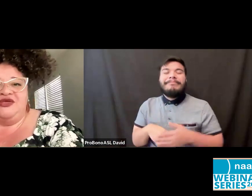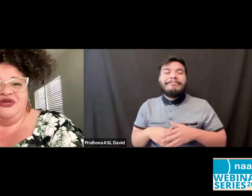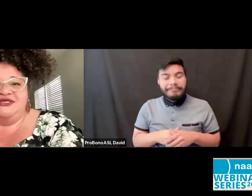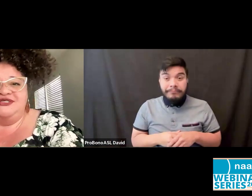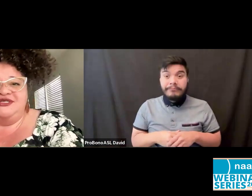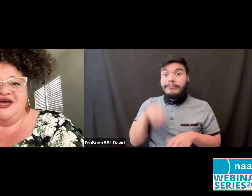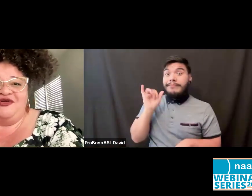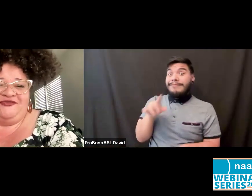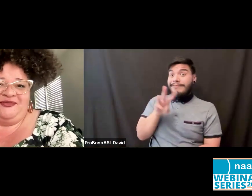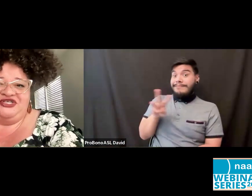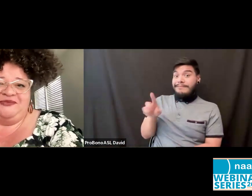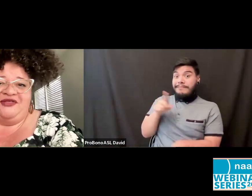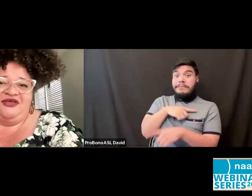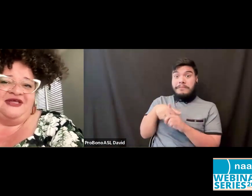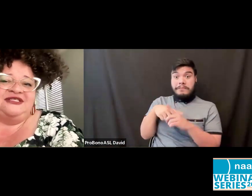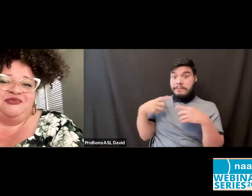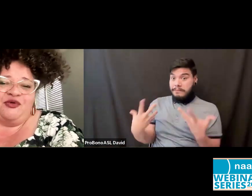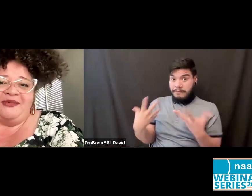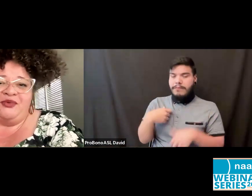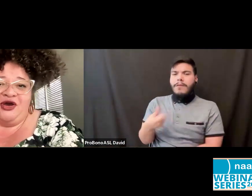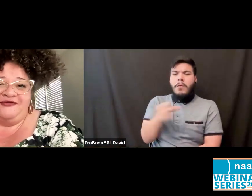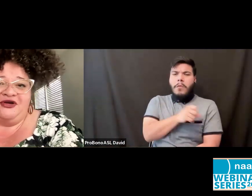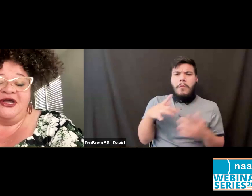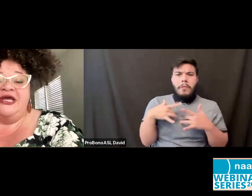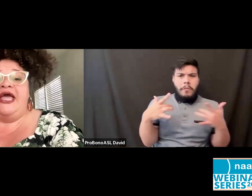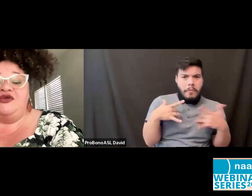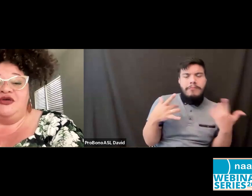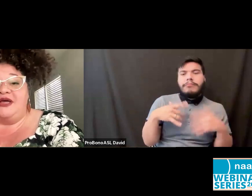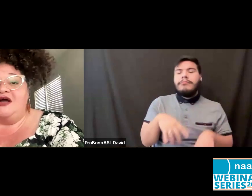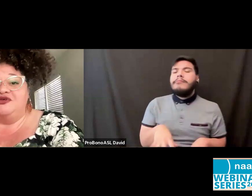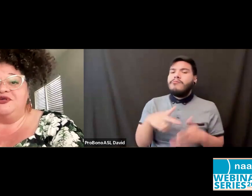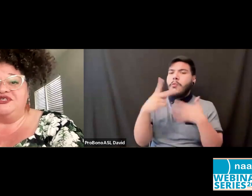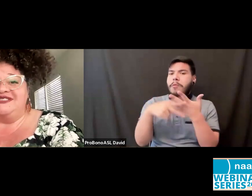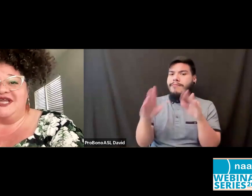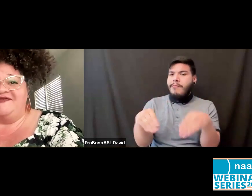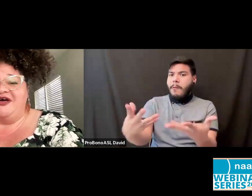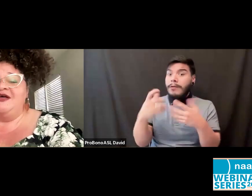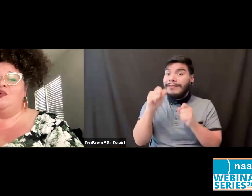You can also see other information about the events and programing we offer, and you can make contributions to NAAFA.